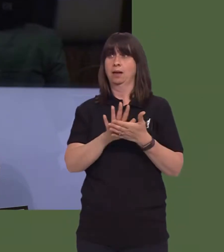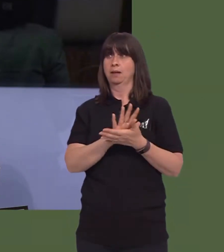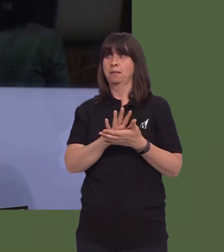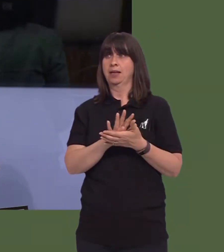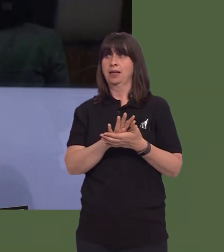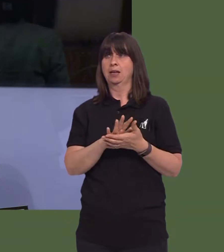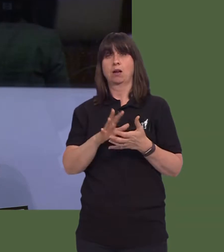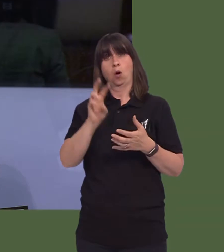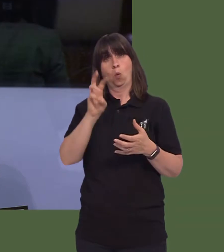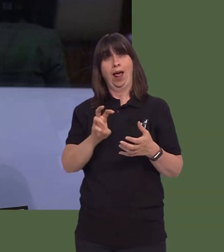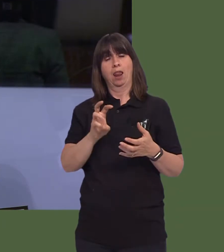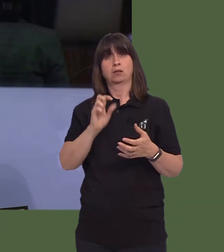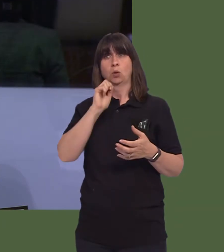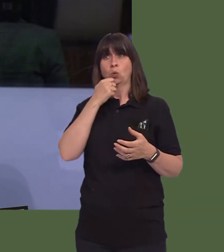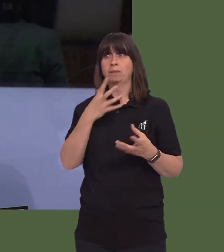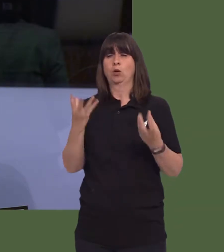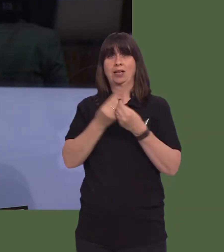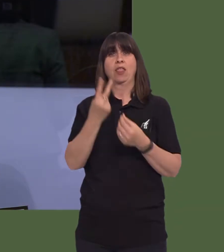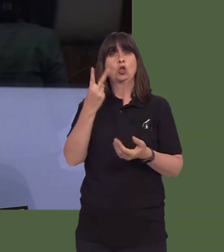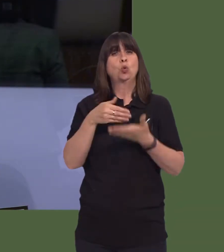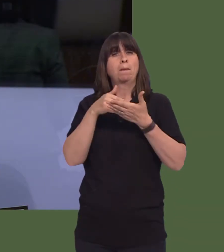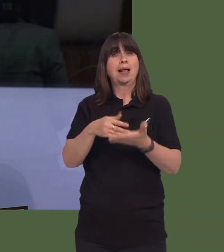across Wales would be £2 million.